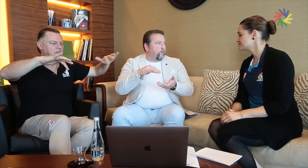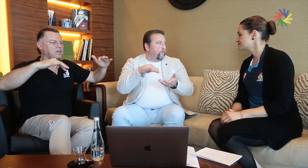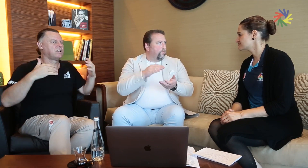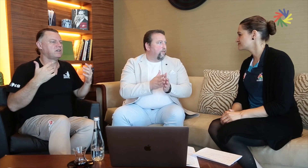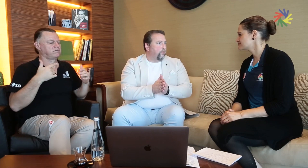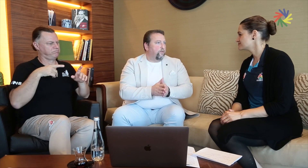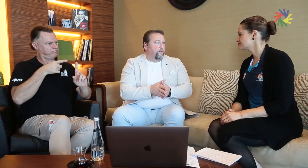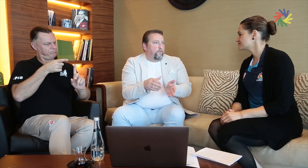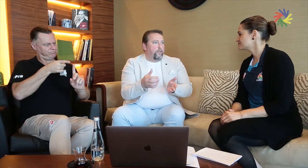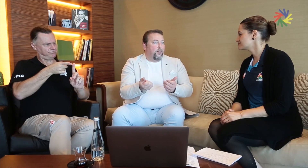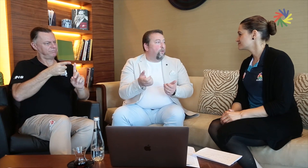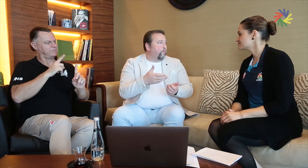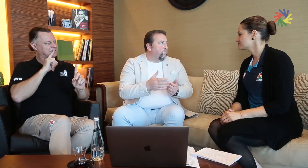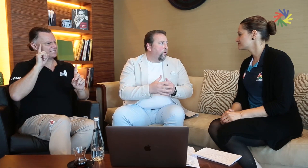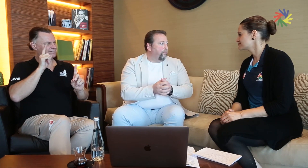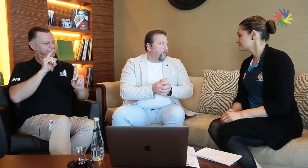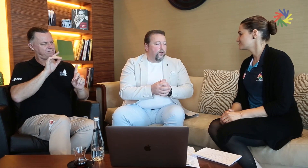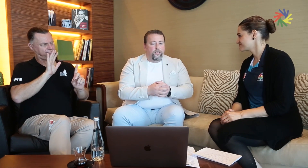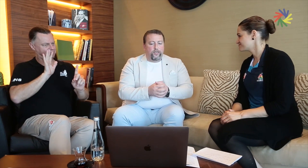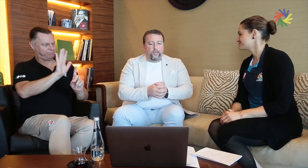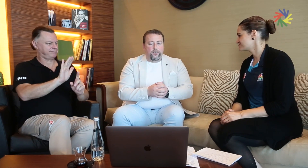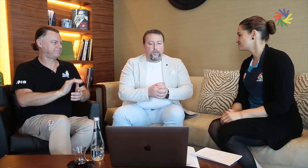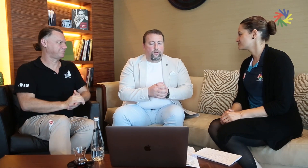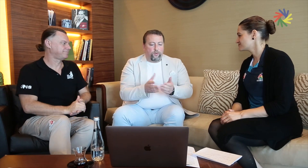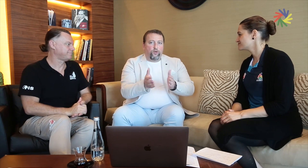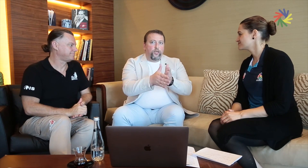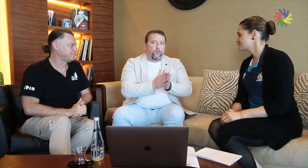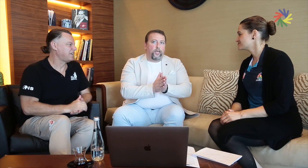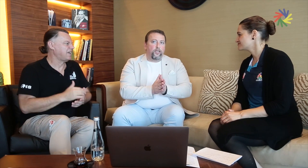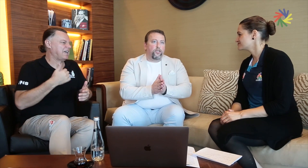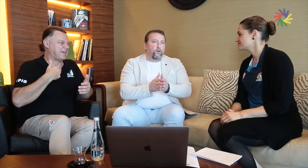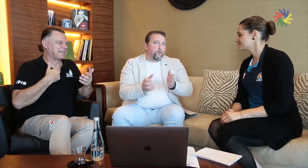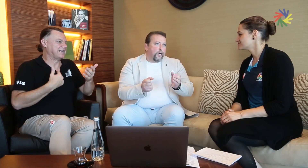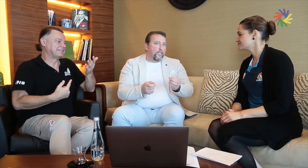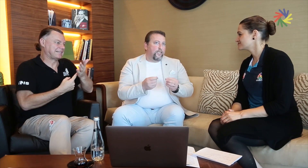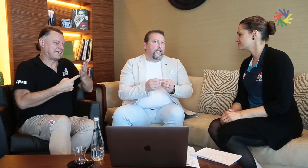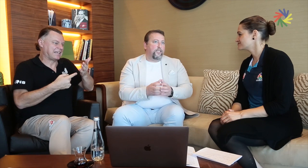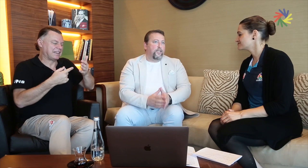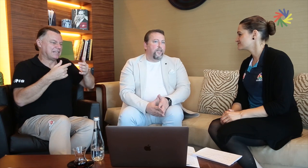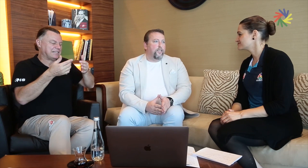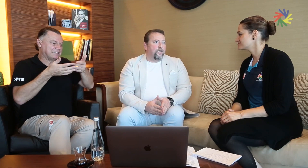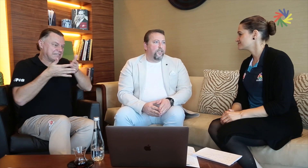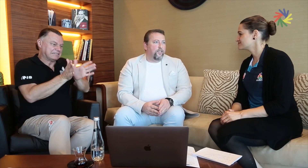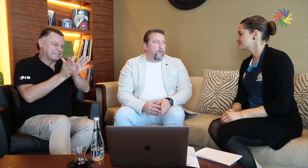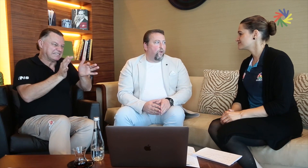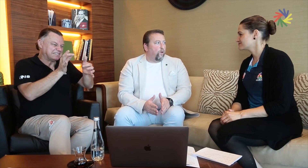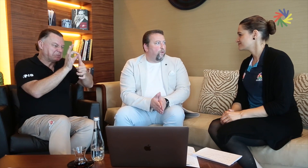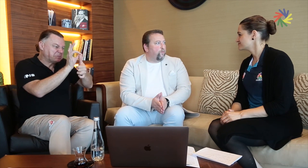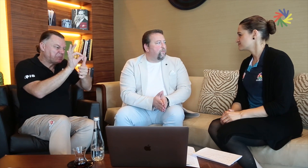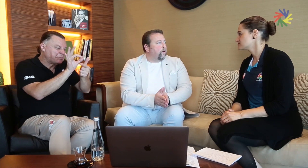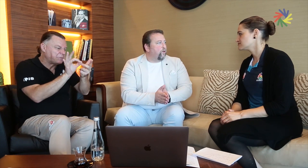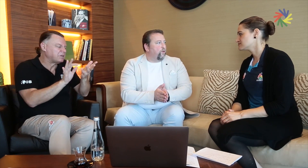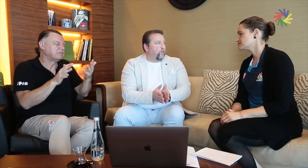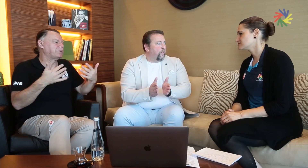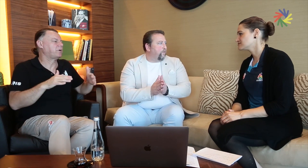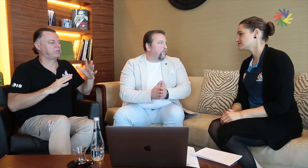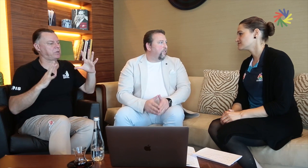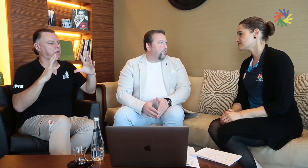I think of deaf athletes and ICSD first.